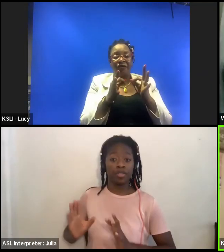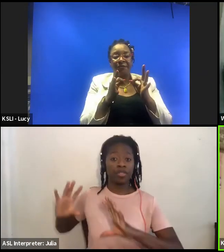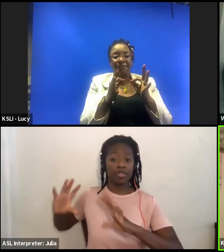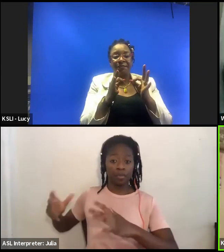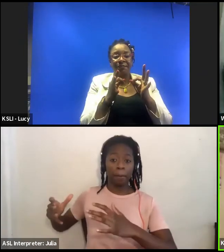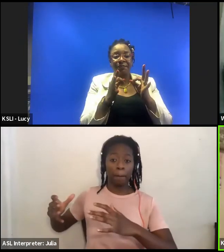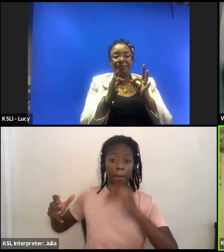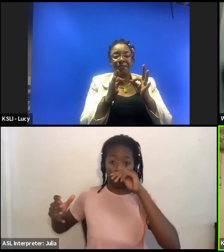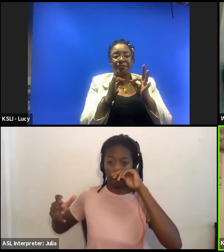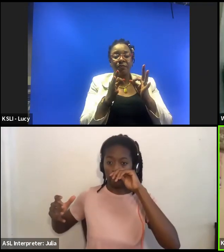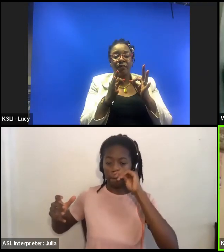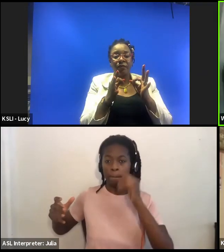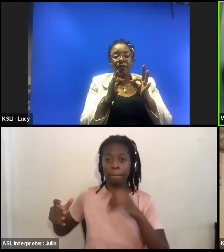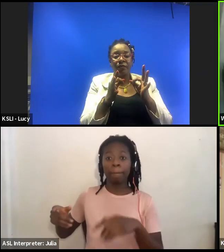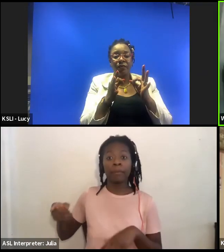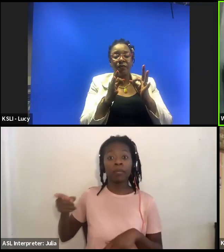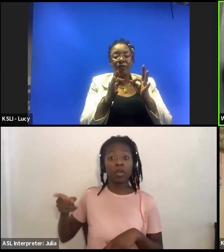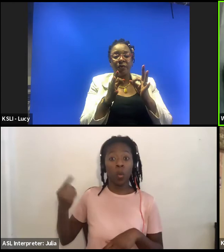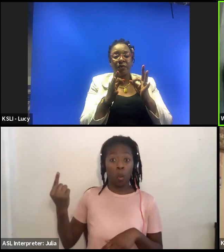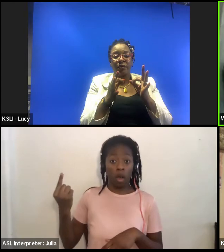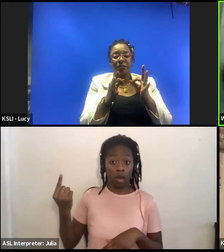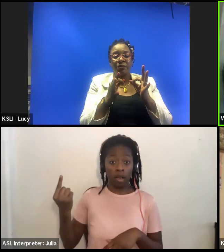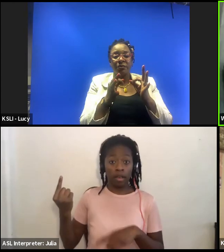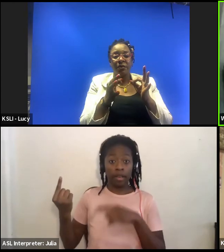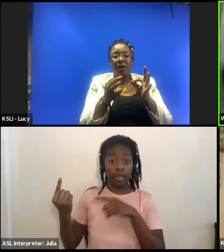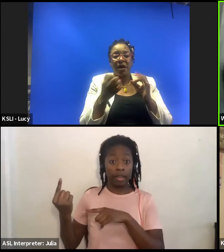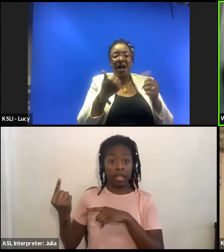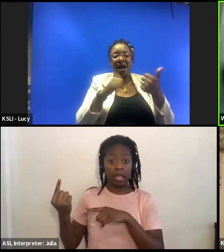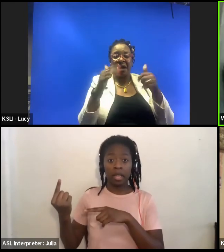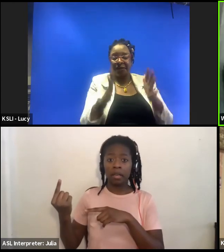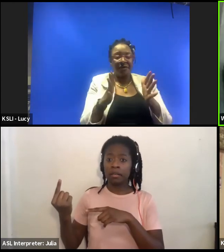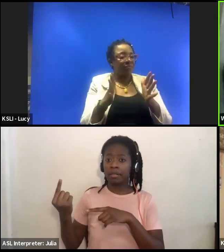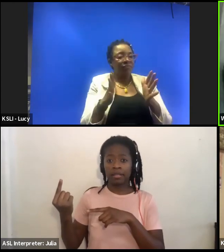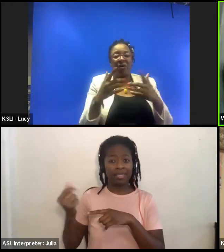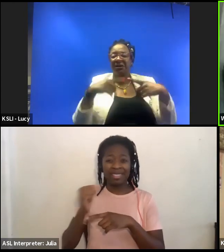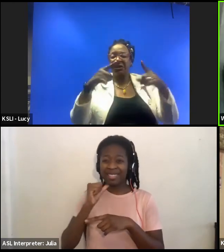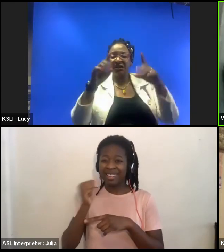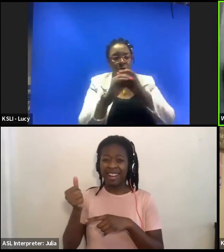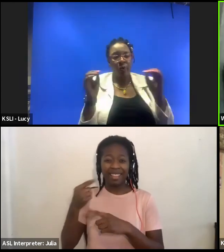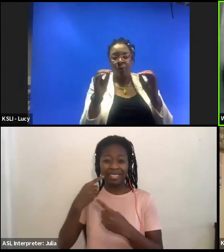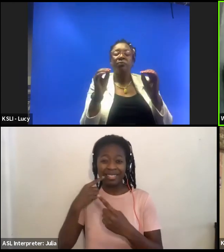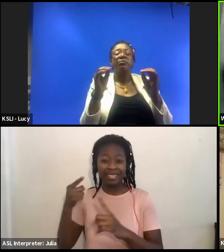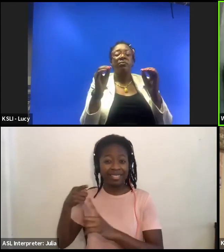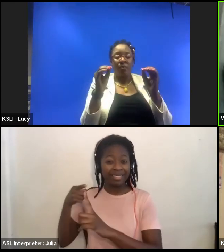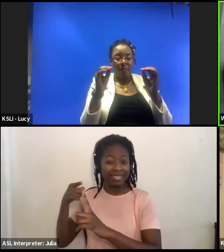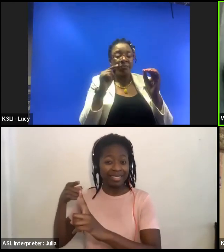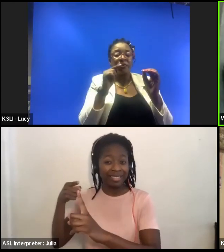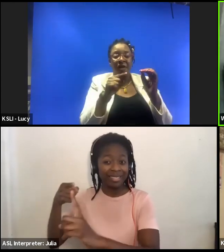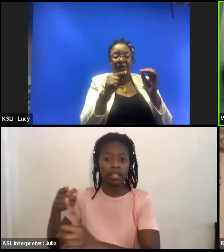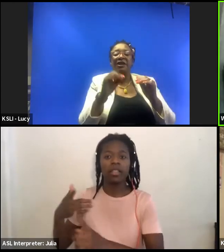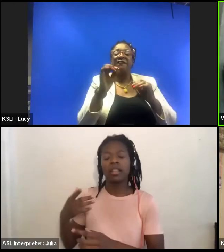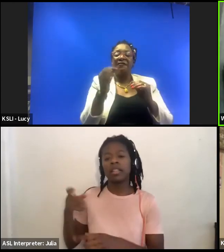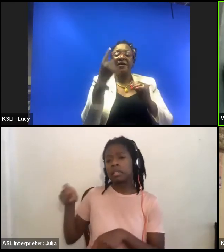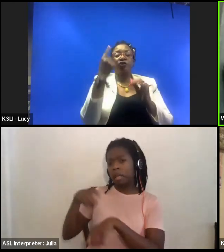if an actor is not there yet, it's about time, you know. This is their first show and let them go through their journey.